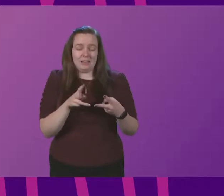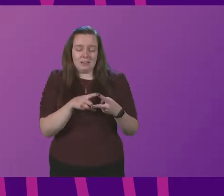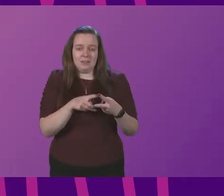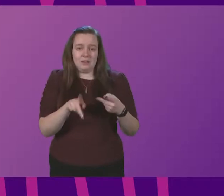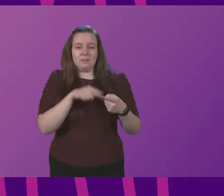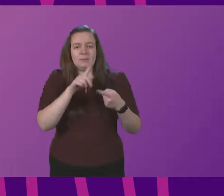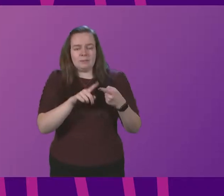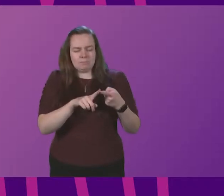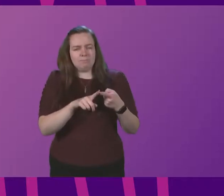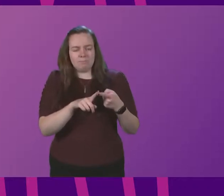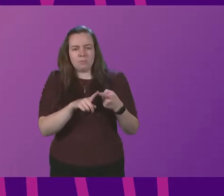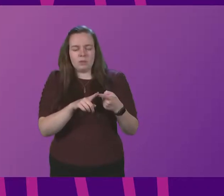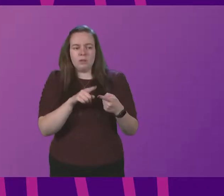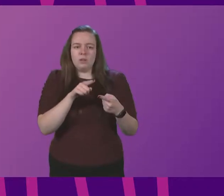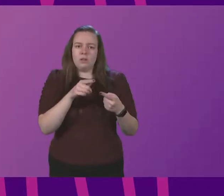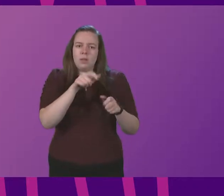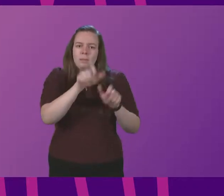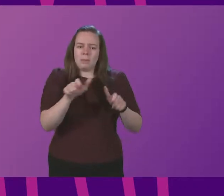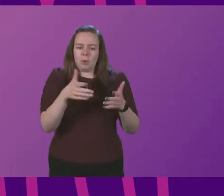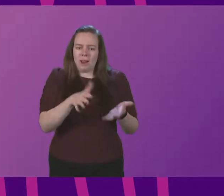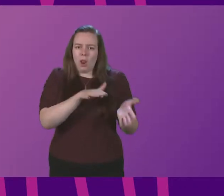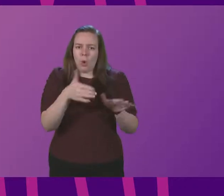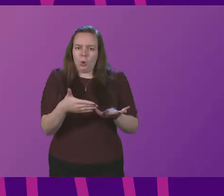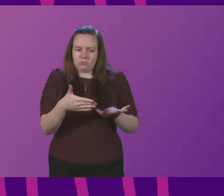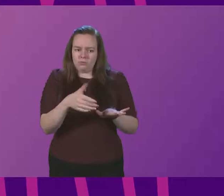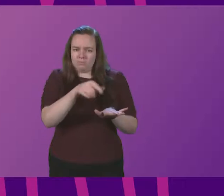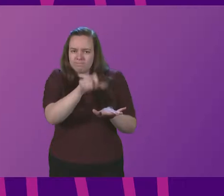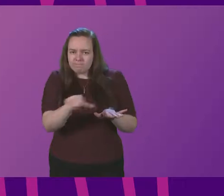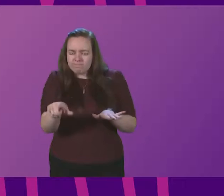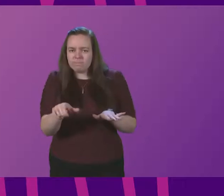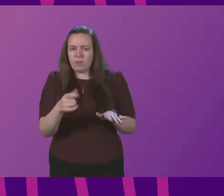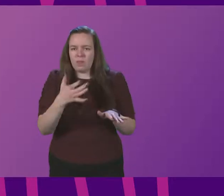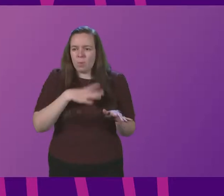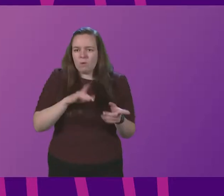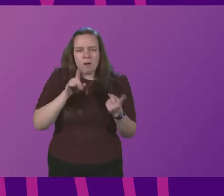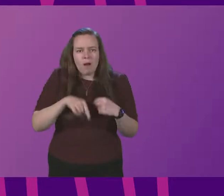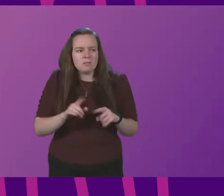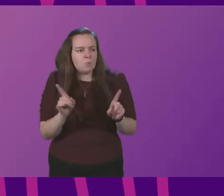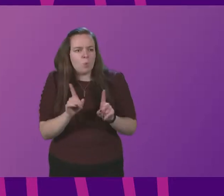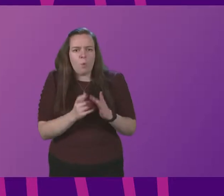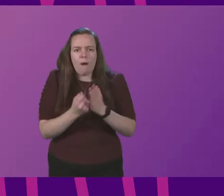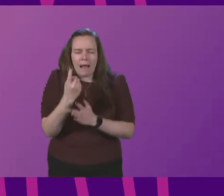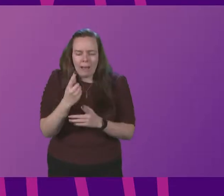First, those who lost loved ones want answers as to what went wrong, and they want to know